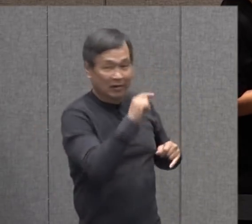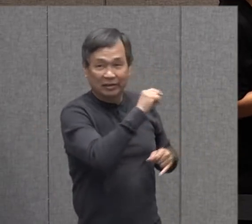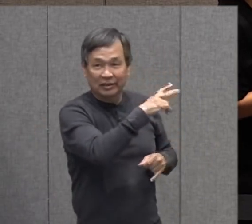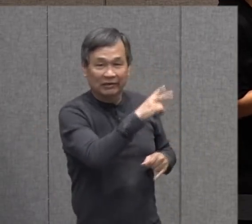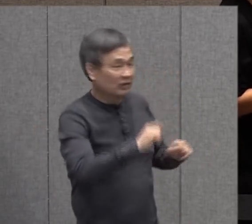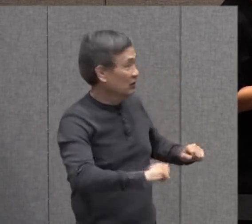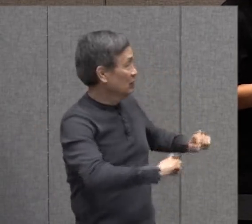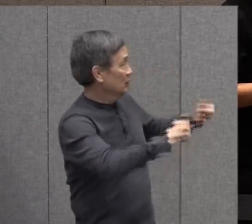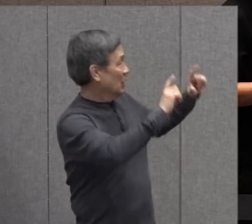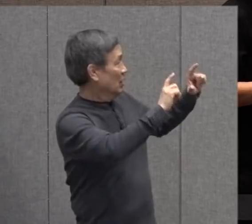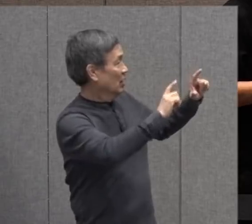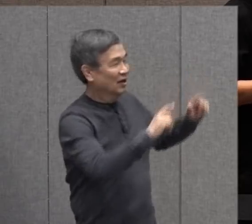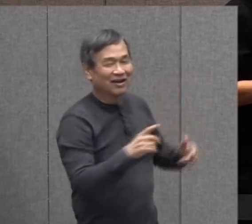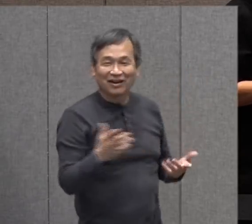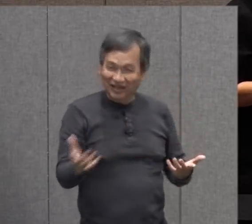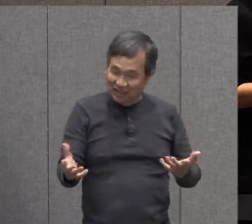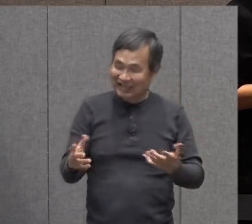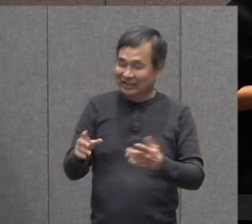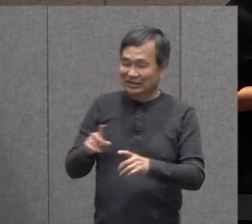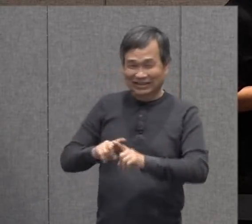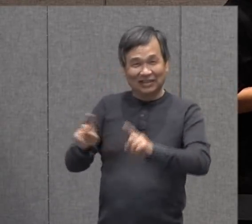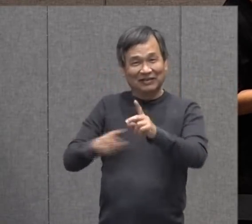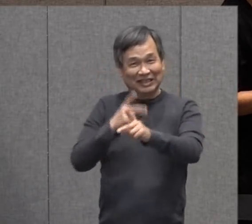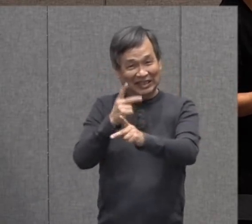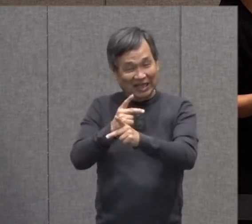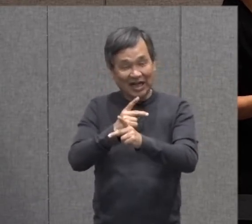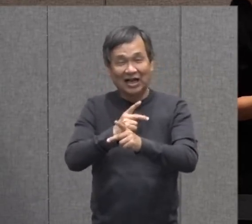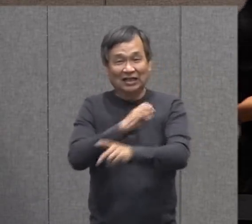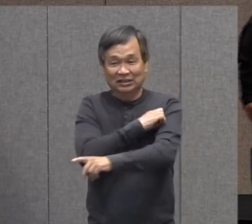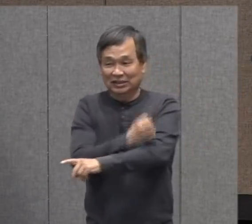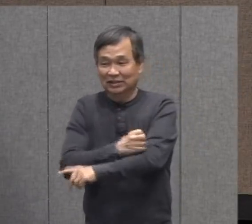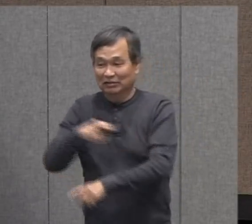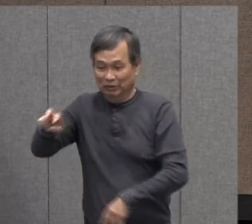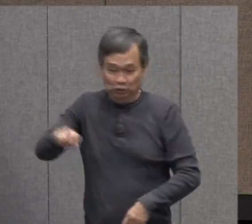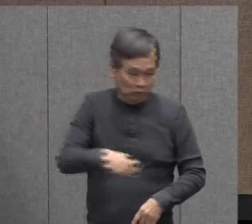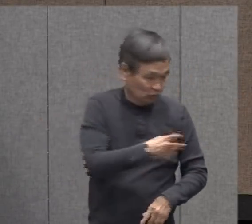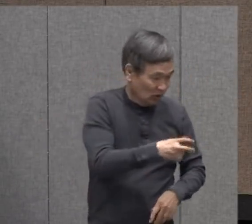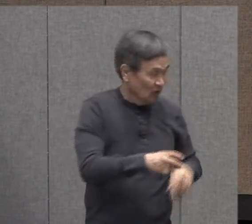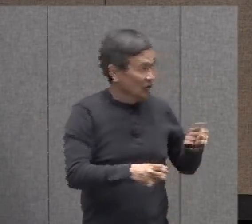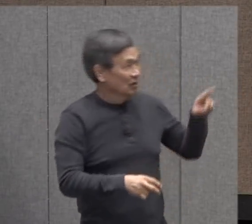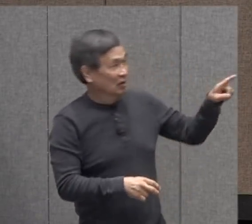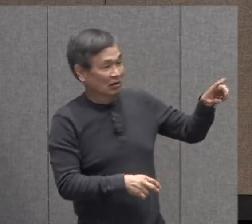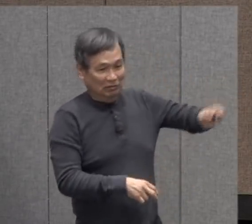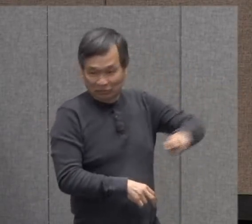So, these are types of energy. Energy also has forms.